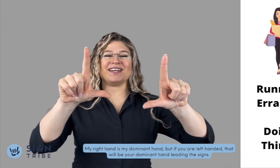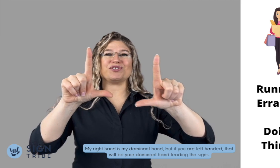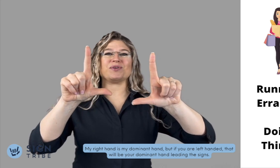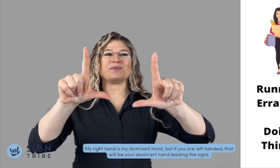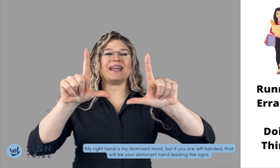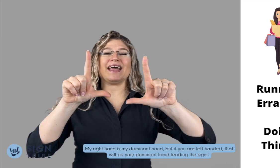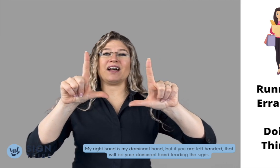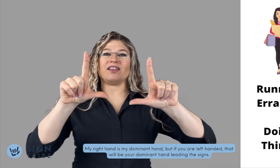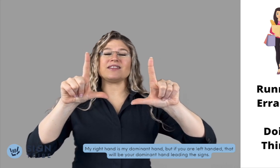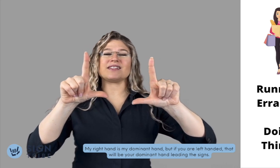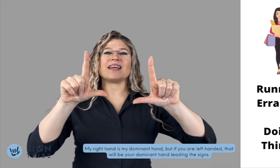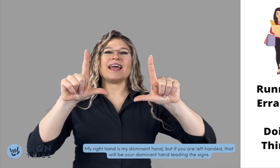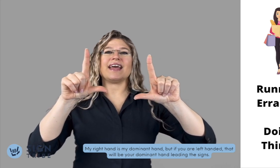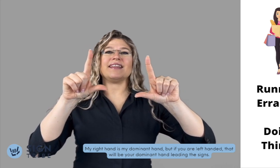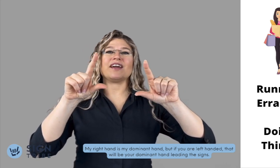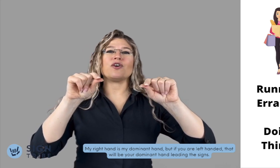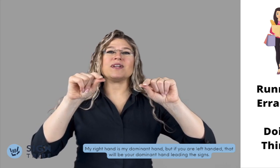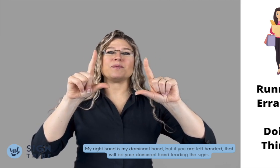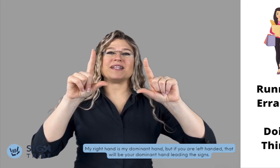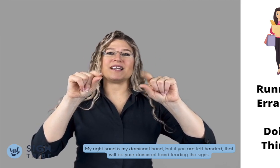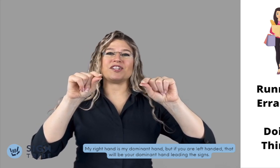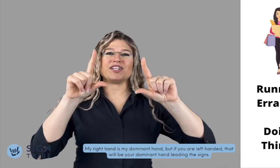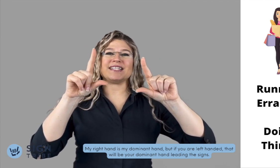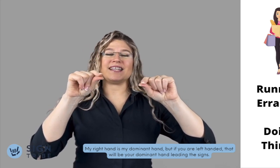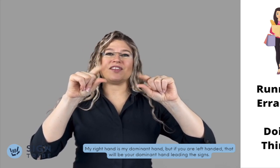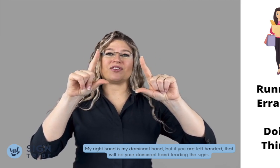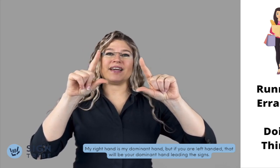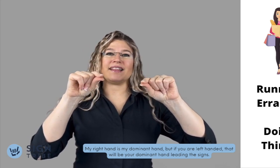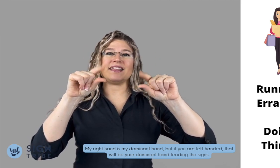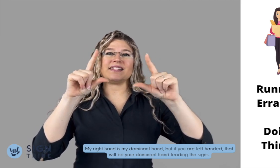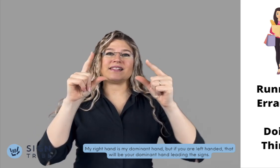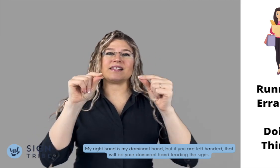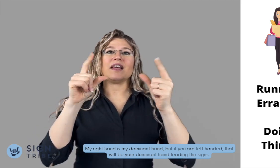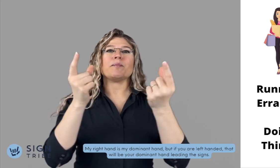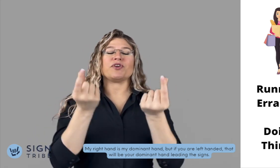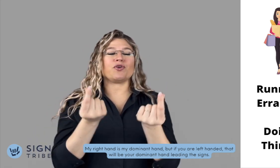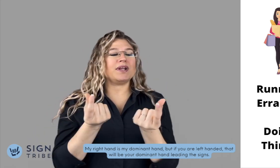you're going to make L's and they are going to be touching together like this. You're going to